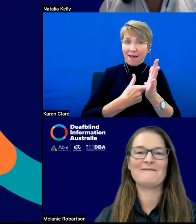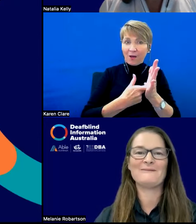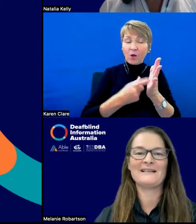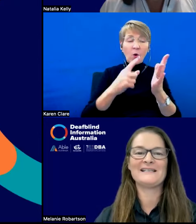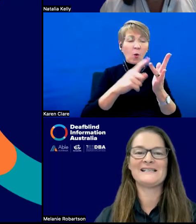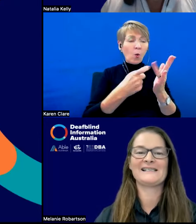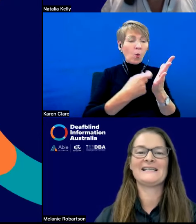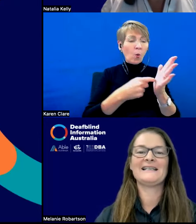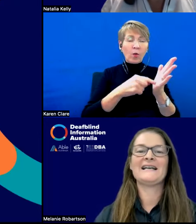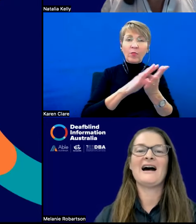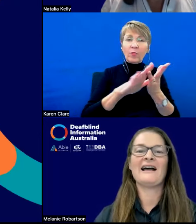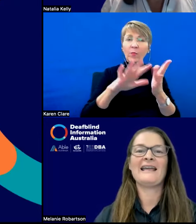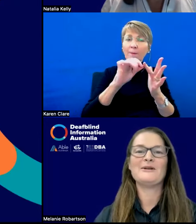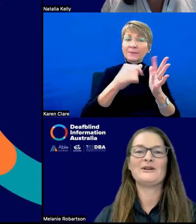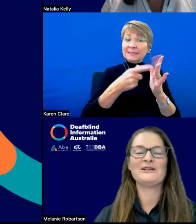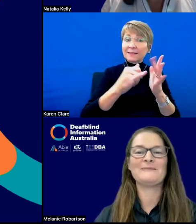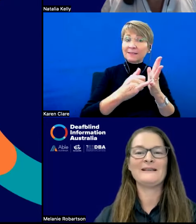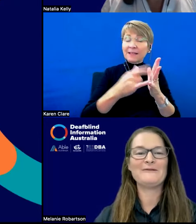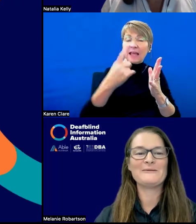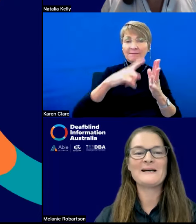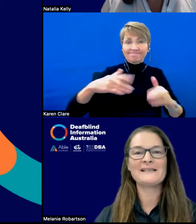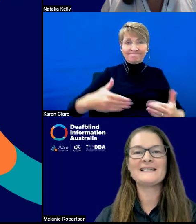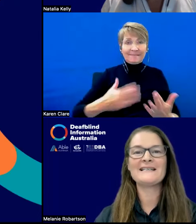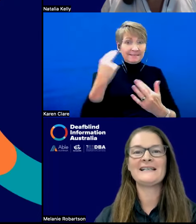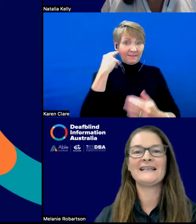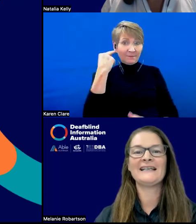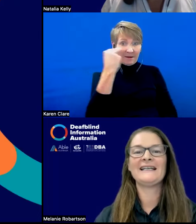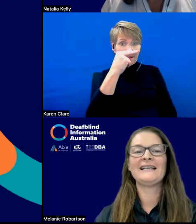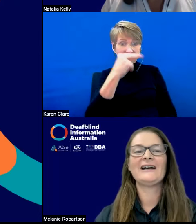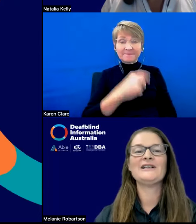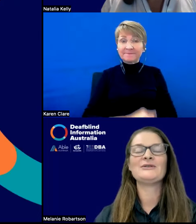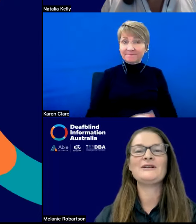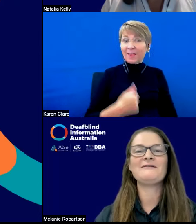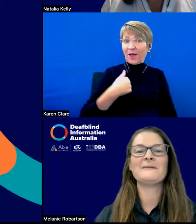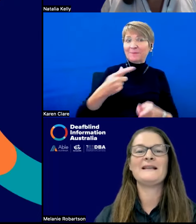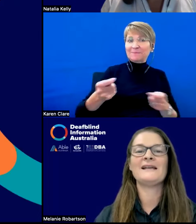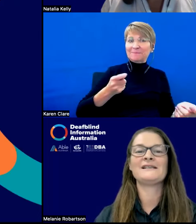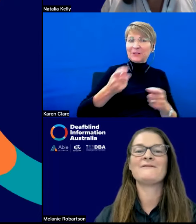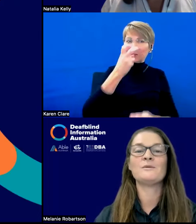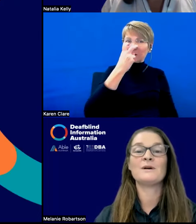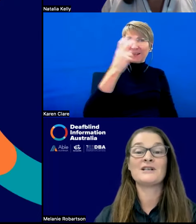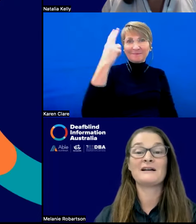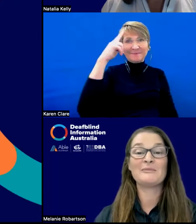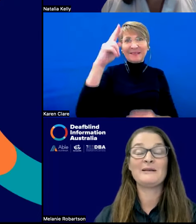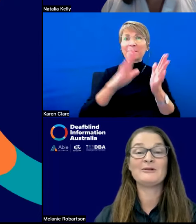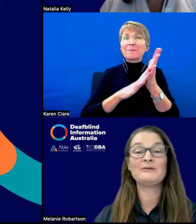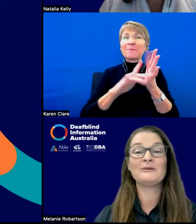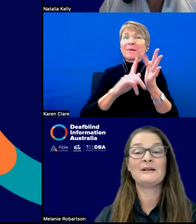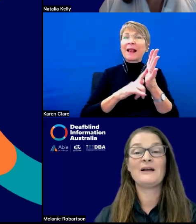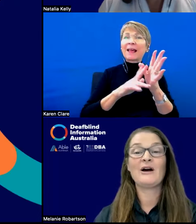Deafblindness. I am your host Melanie Robartson. I join you from the lands of the Whadjuk people